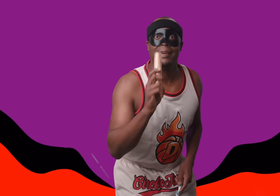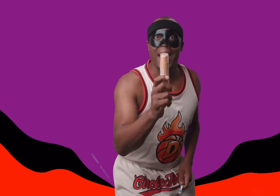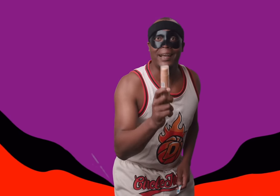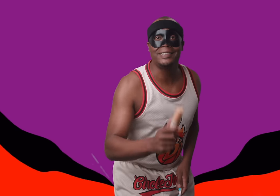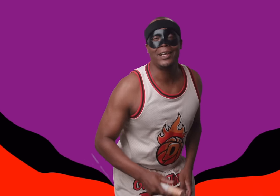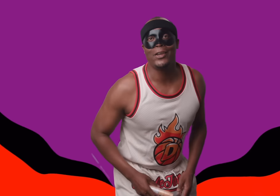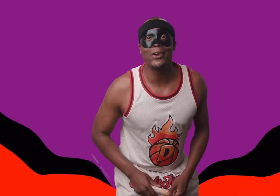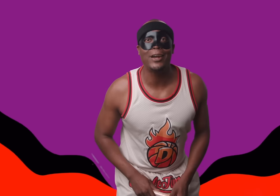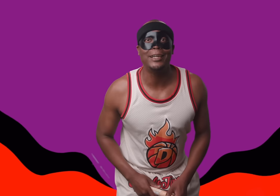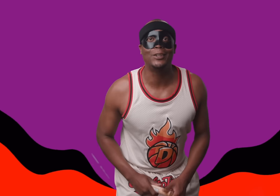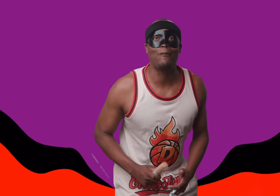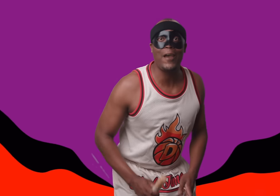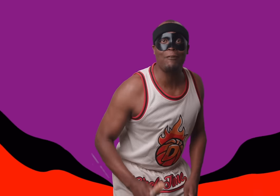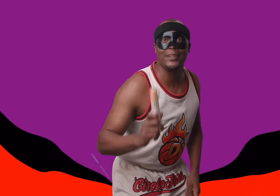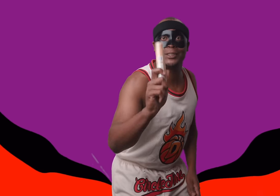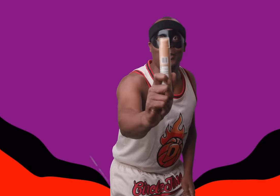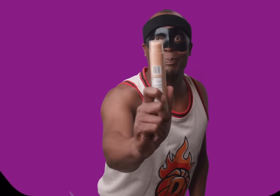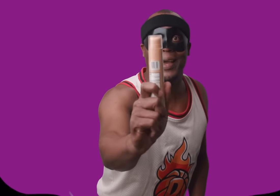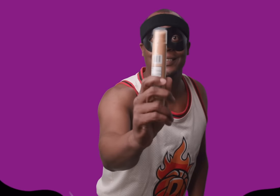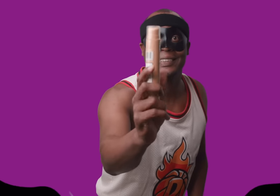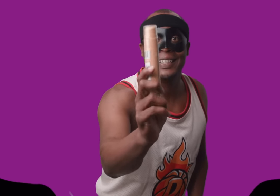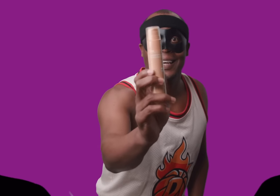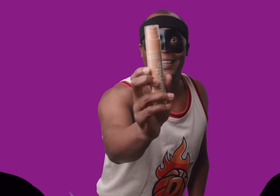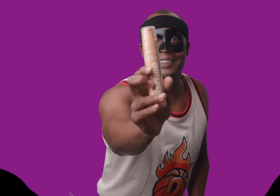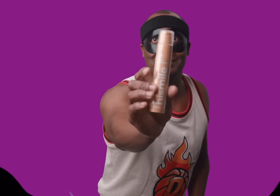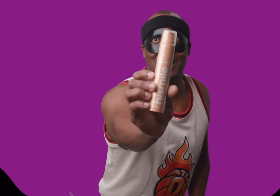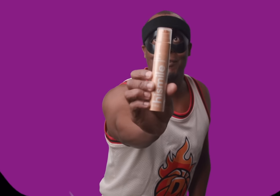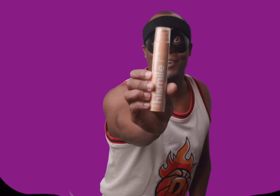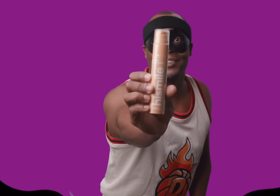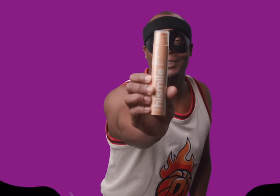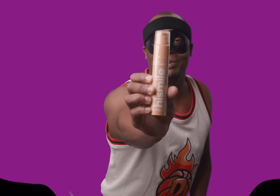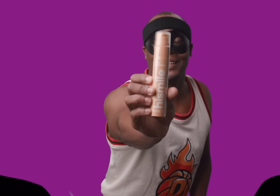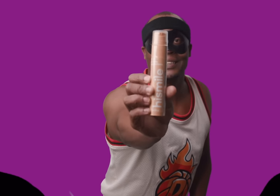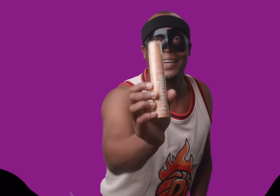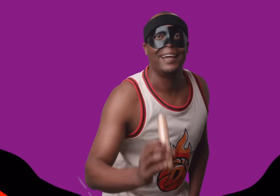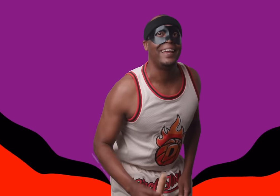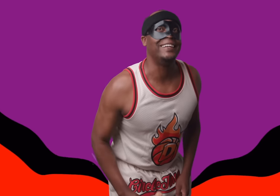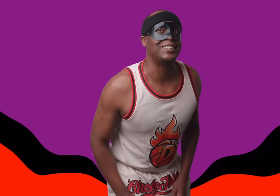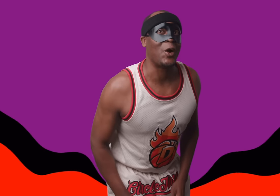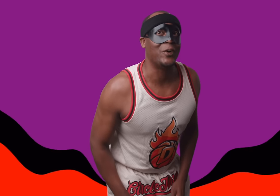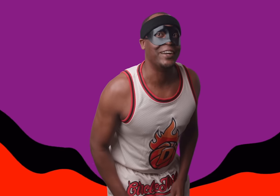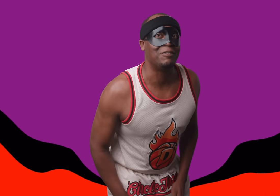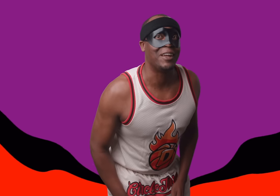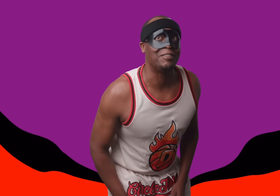Next, you're going to need your favorite toothpaste. This is my favorite toothpaste. It's coconut flavored.